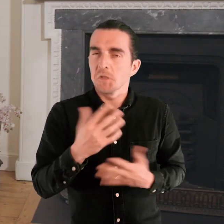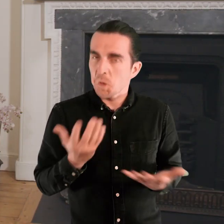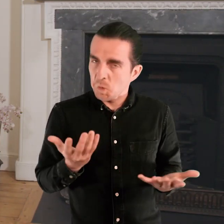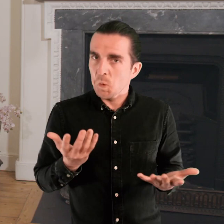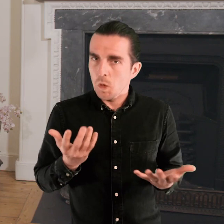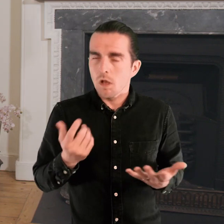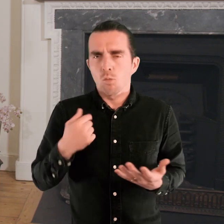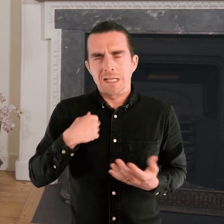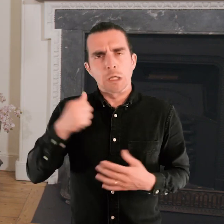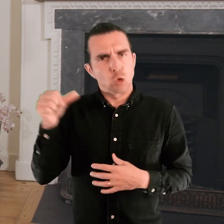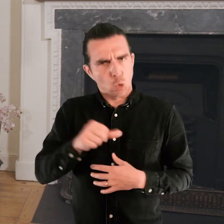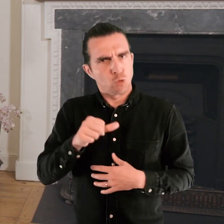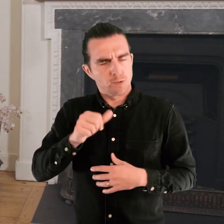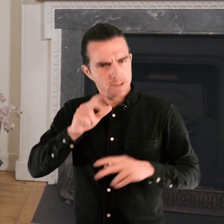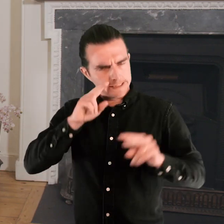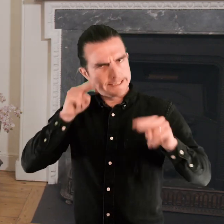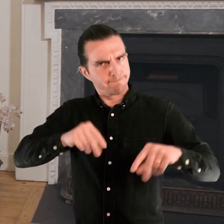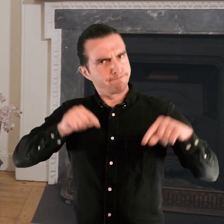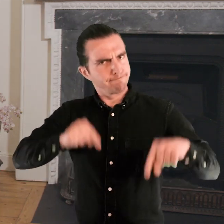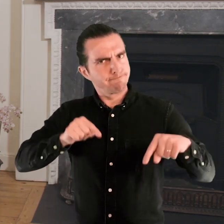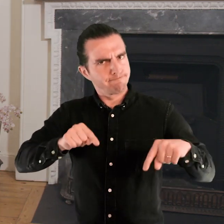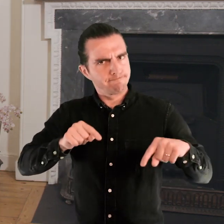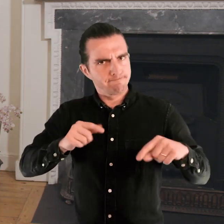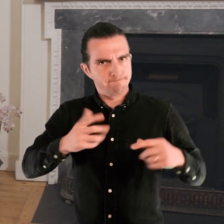So if we buy that argument,